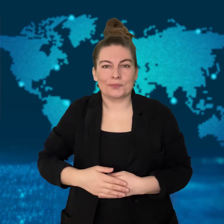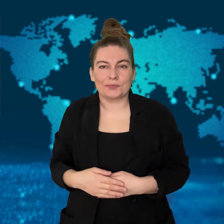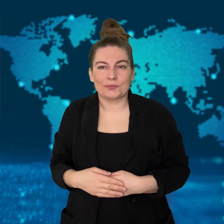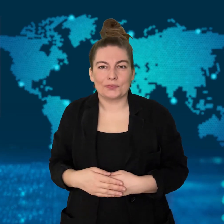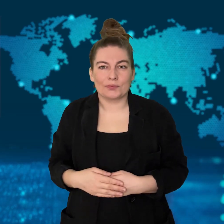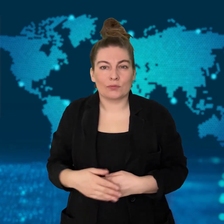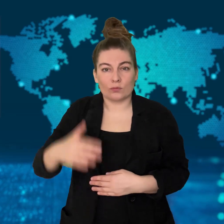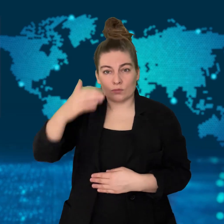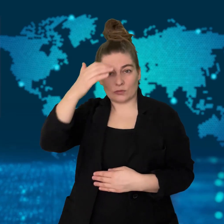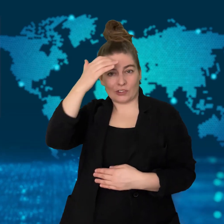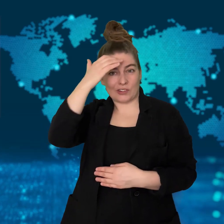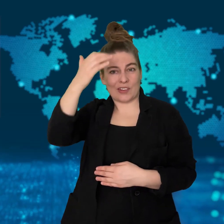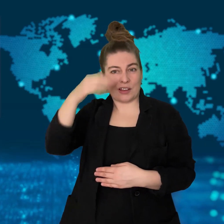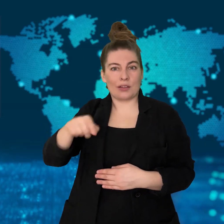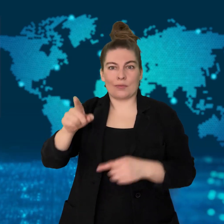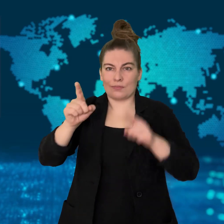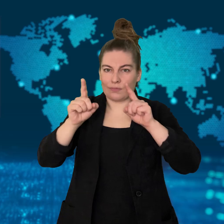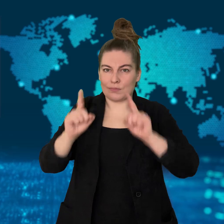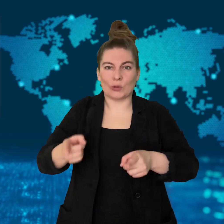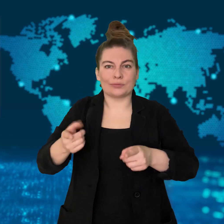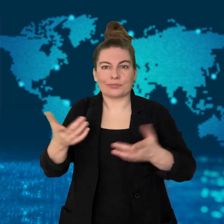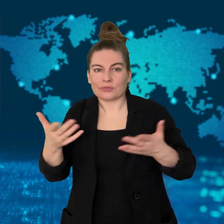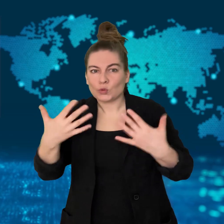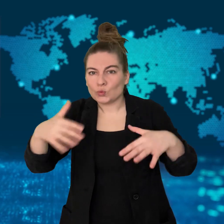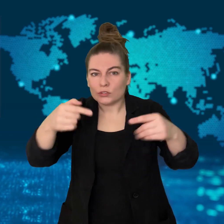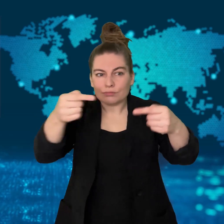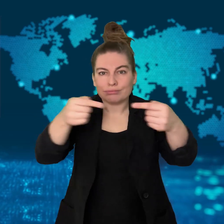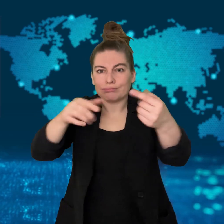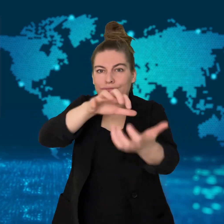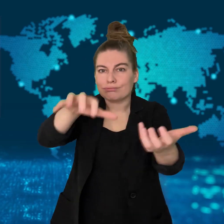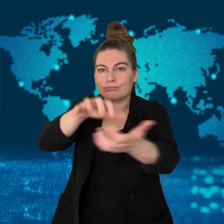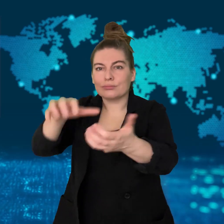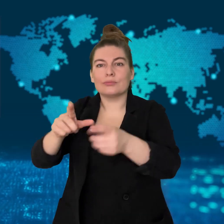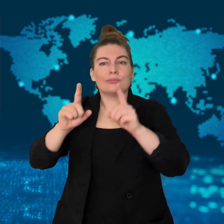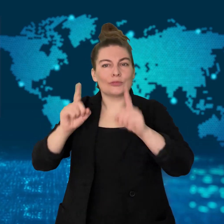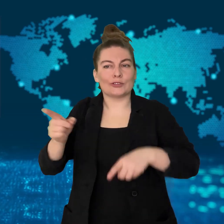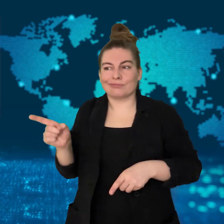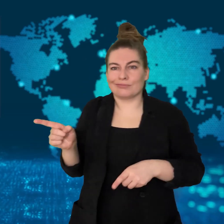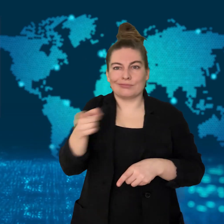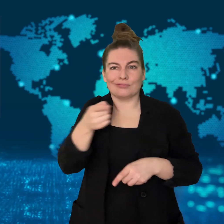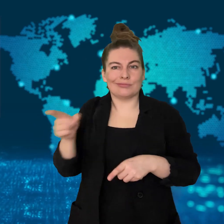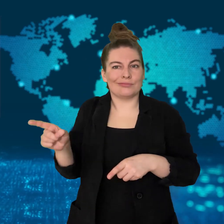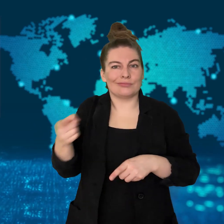The control was regained in several areas where